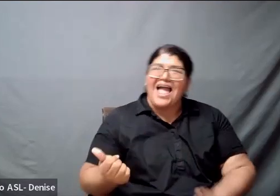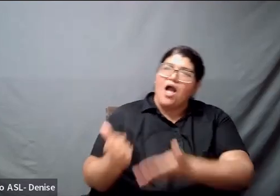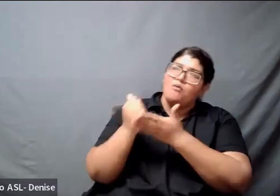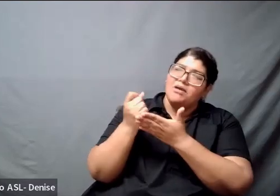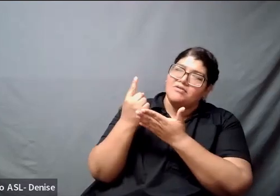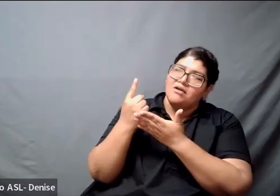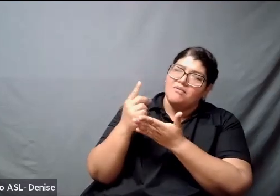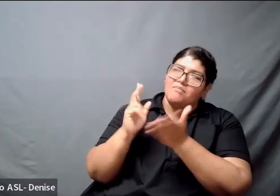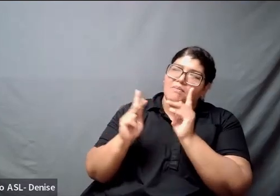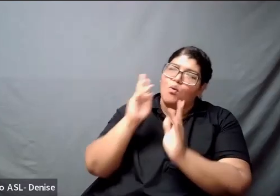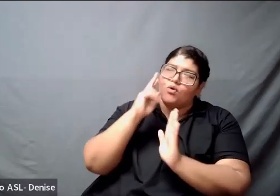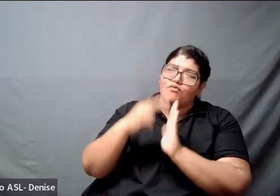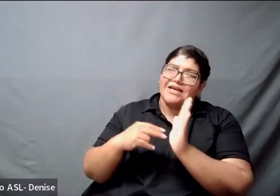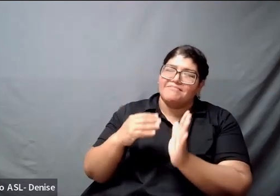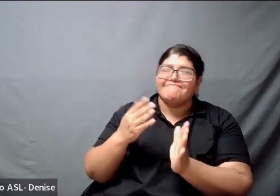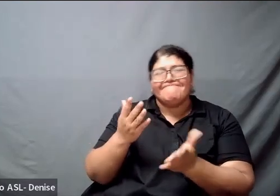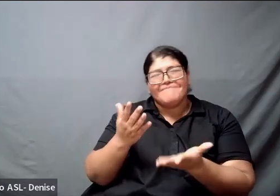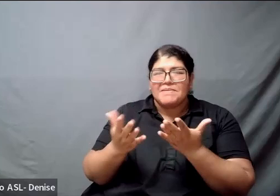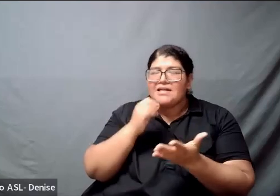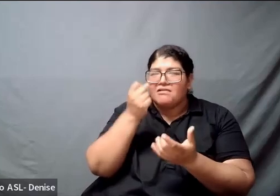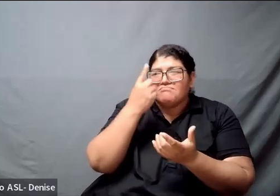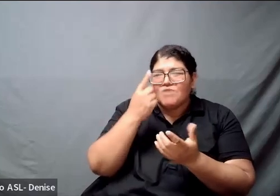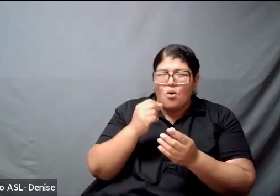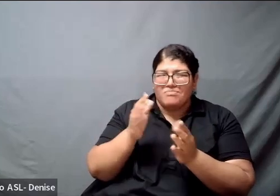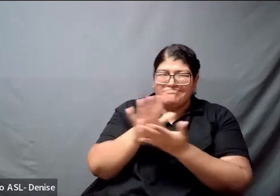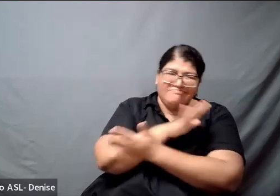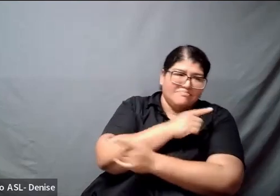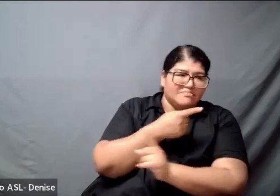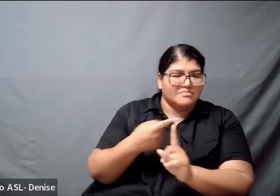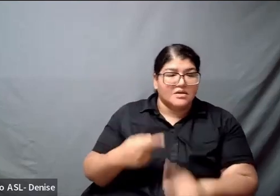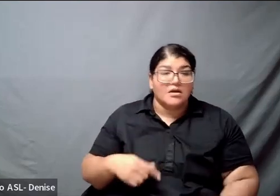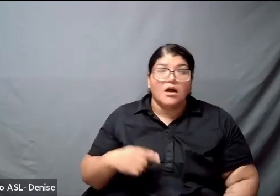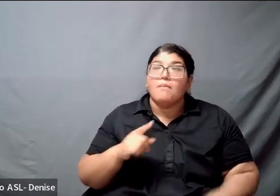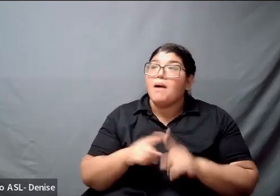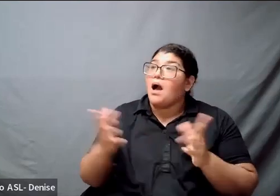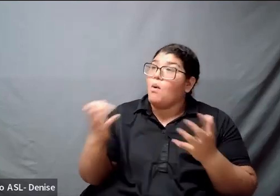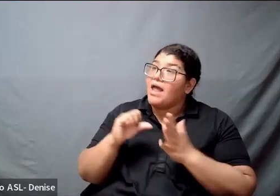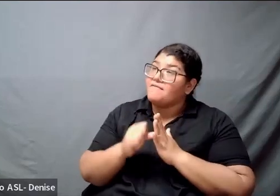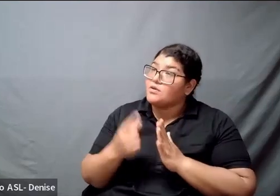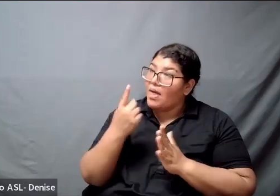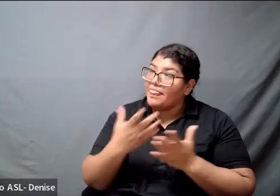Yeah, it's just, oh, and then one particular thing, one thing I do like to say is we read books.